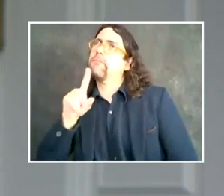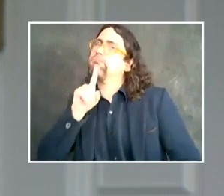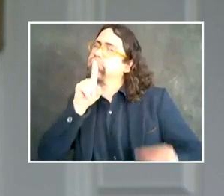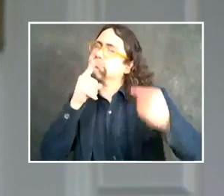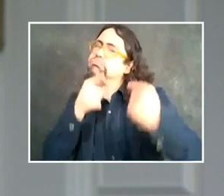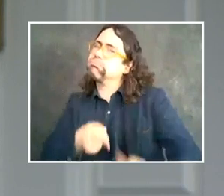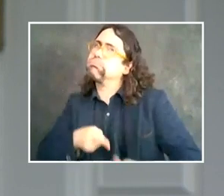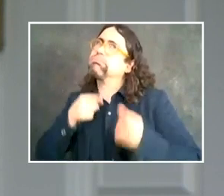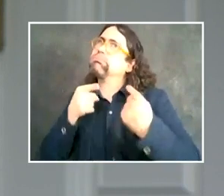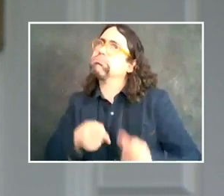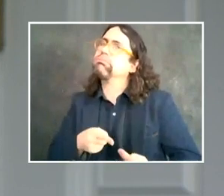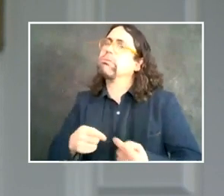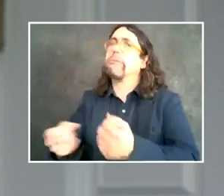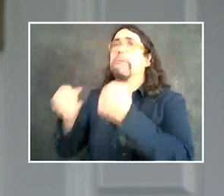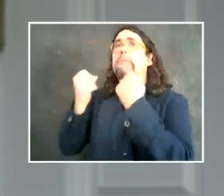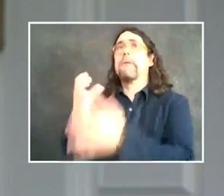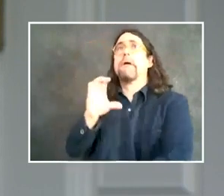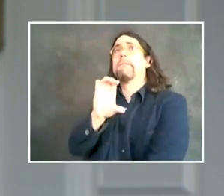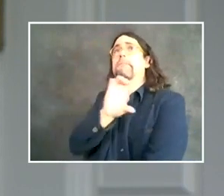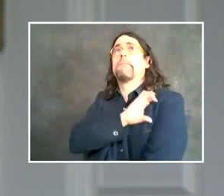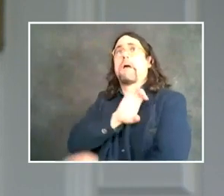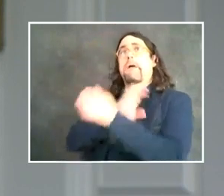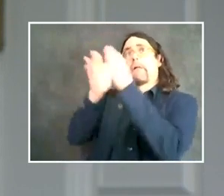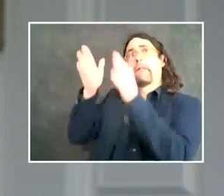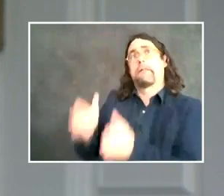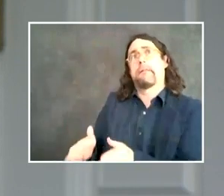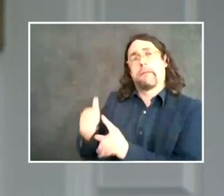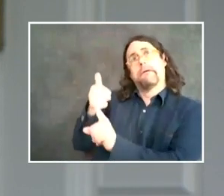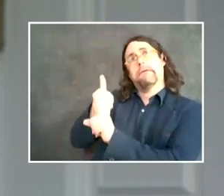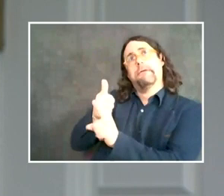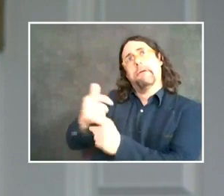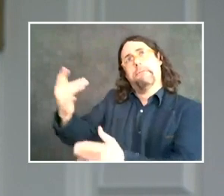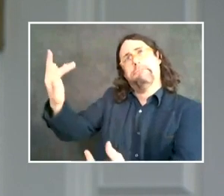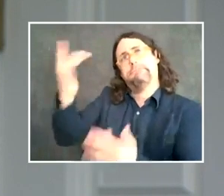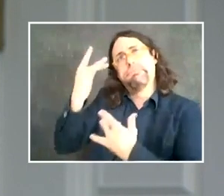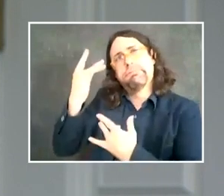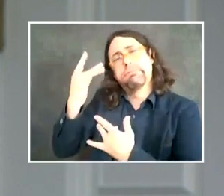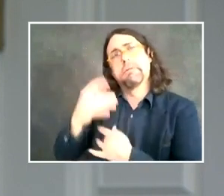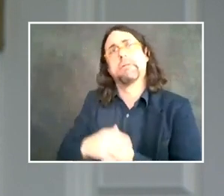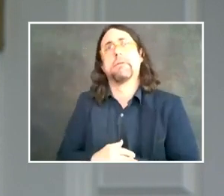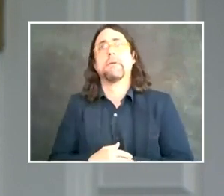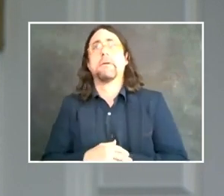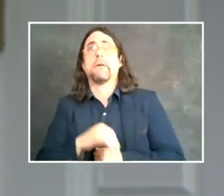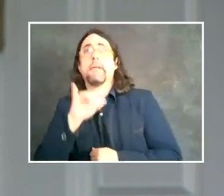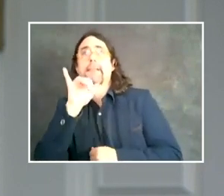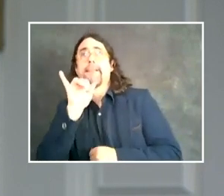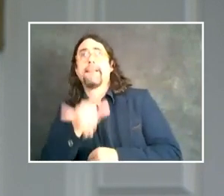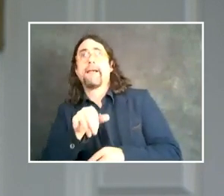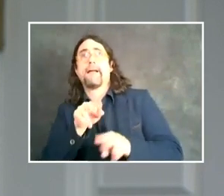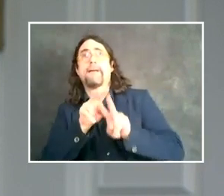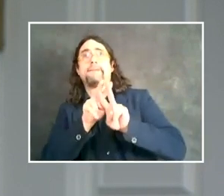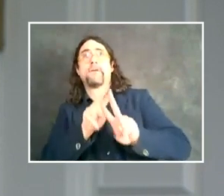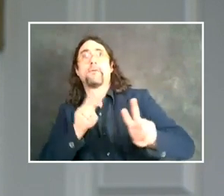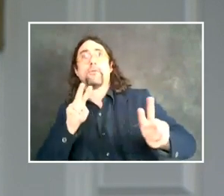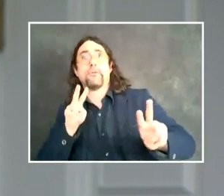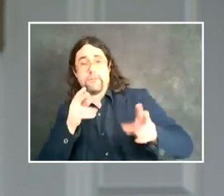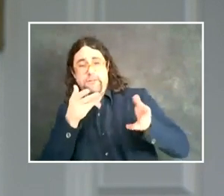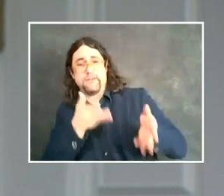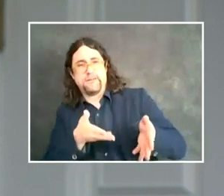MAKE NO MISTAKE, THIS LARGE GATHERINGS SUCH AS THIS IS PUTTING MEMBERS OF MY